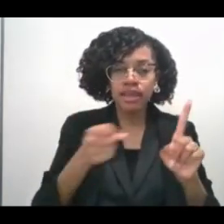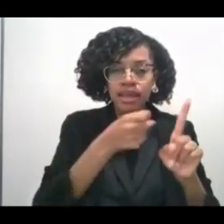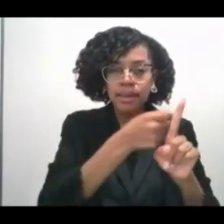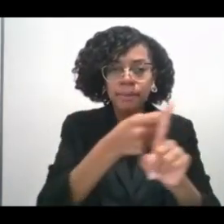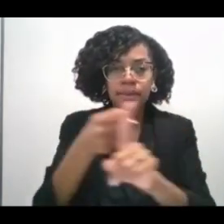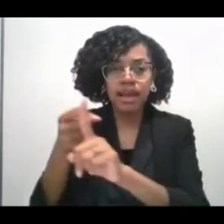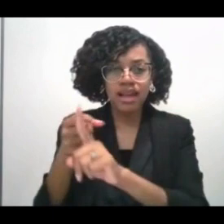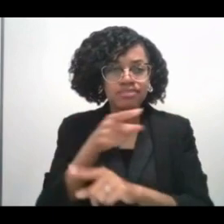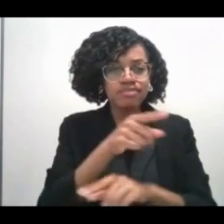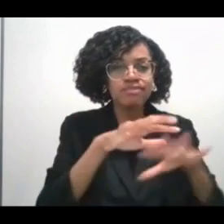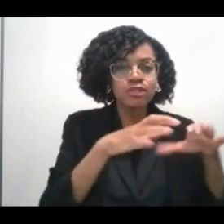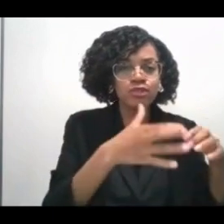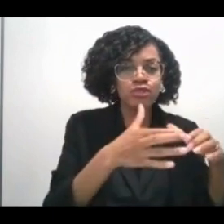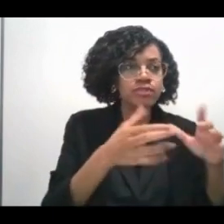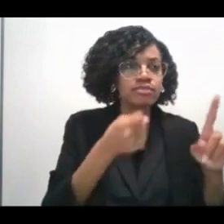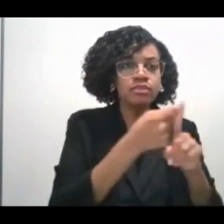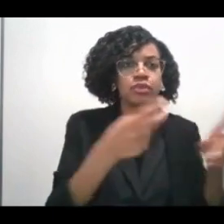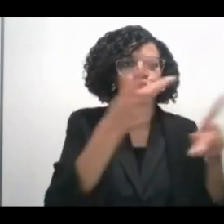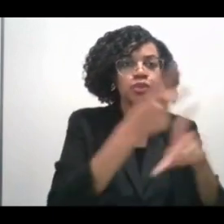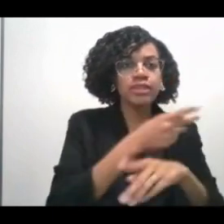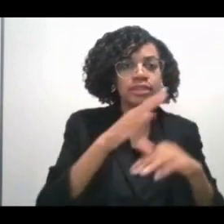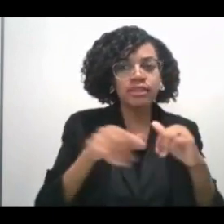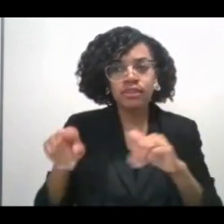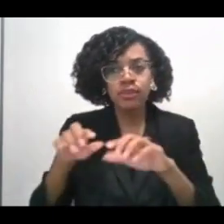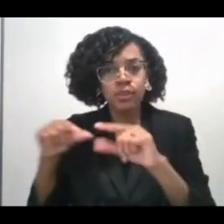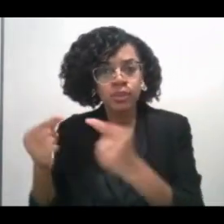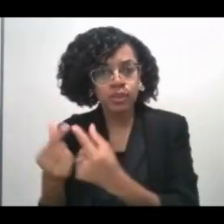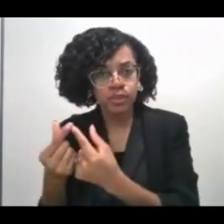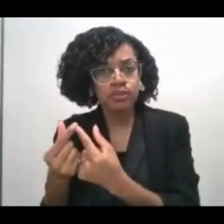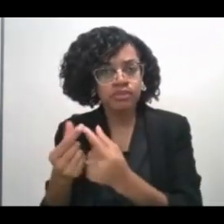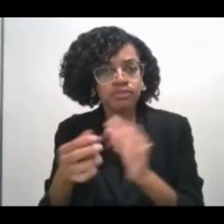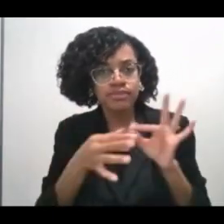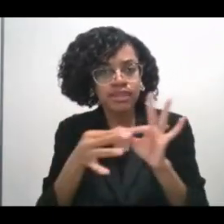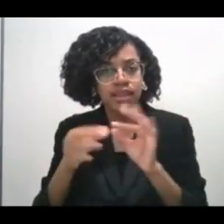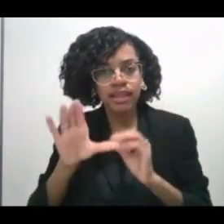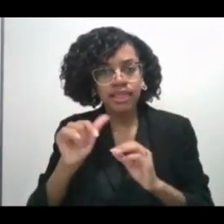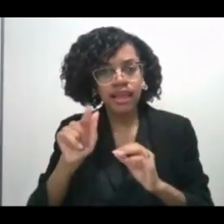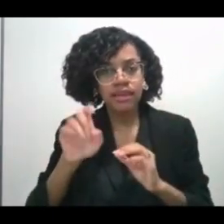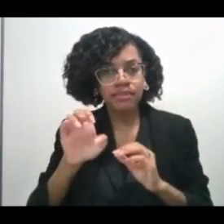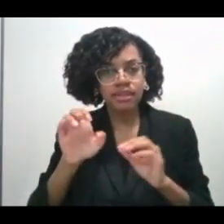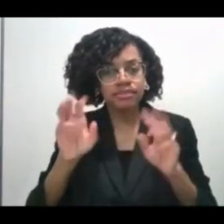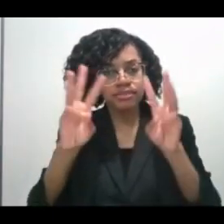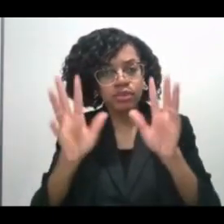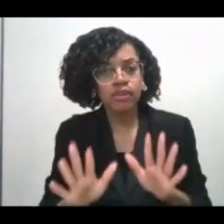climate related hazards might affect their resilience in an